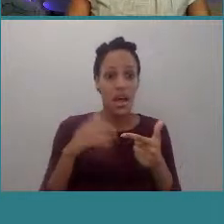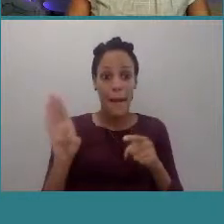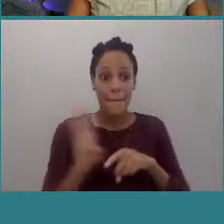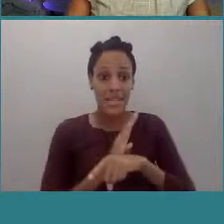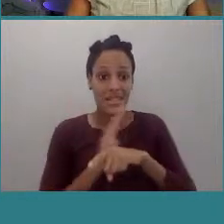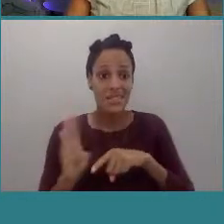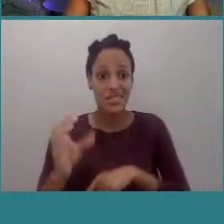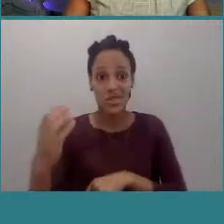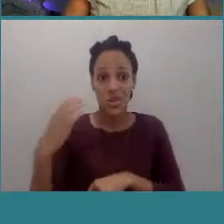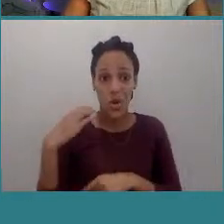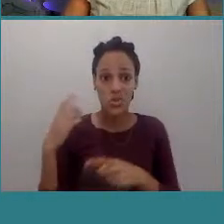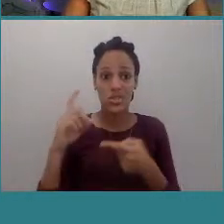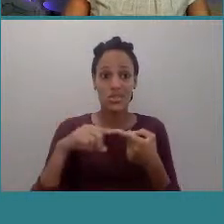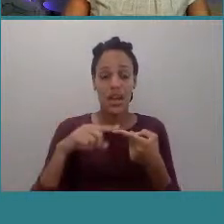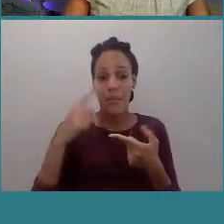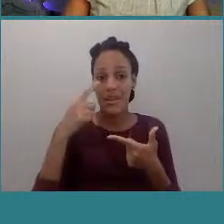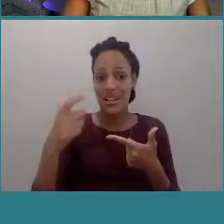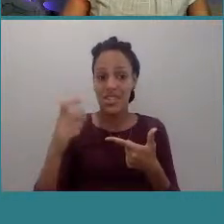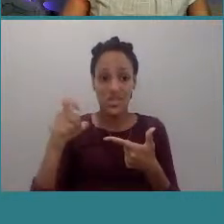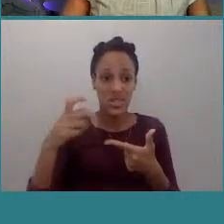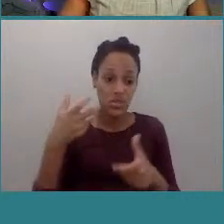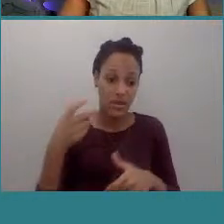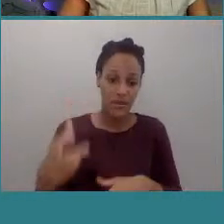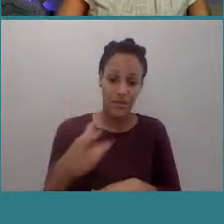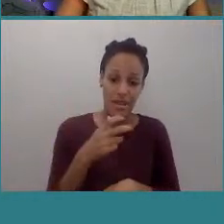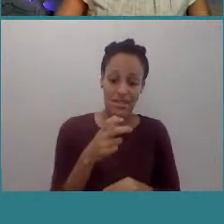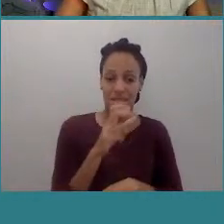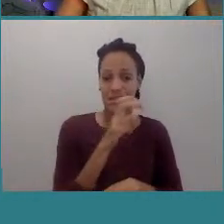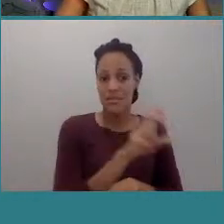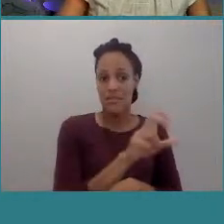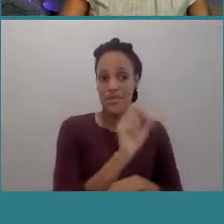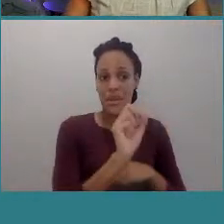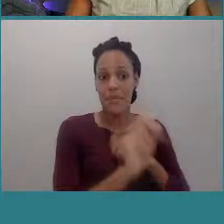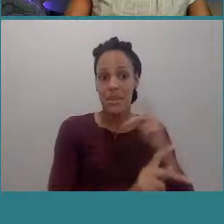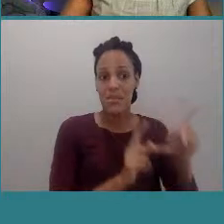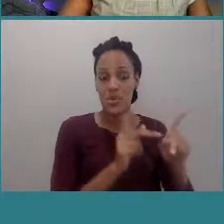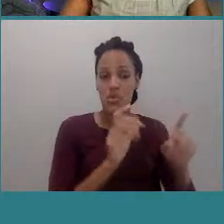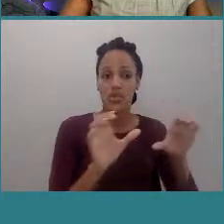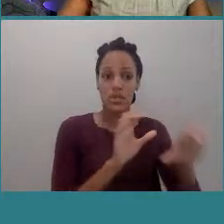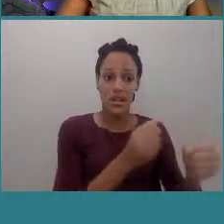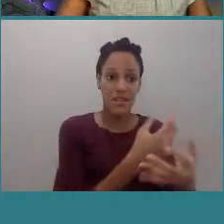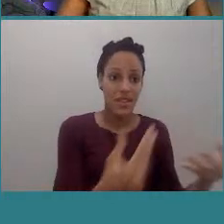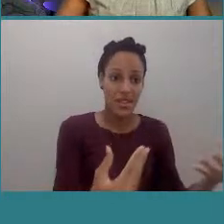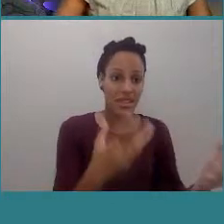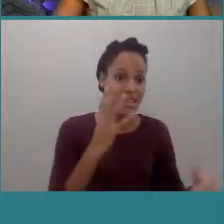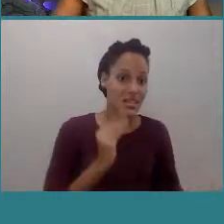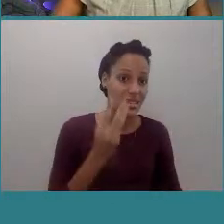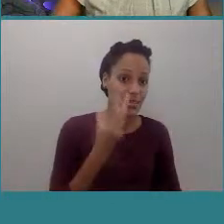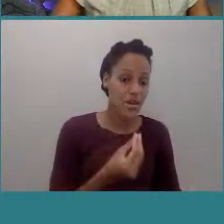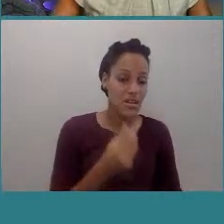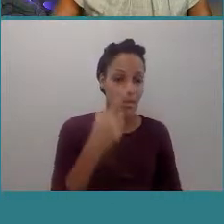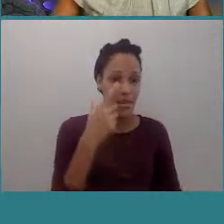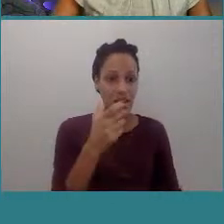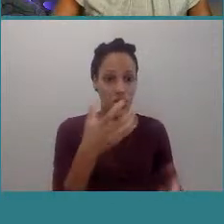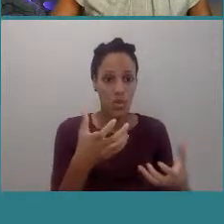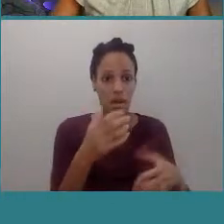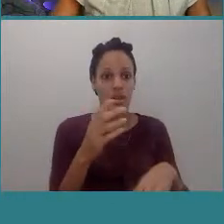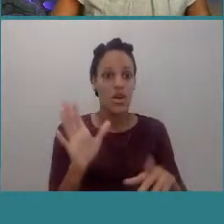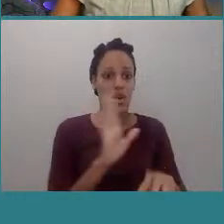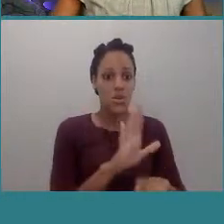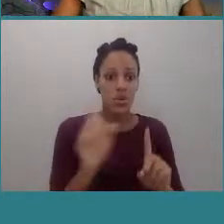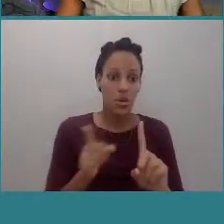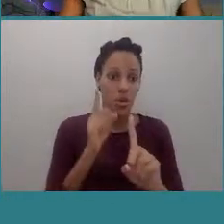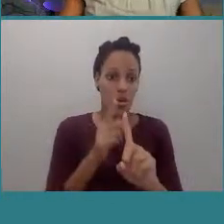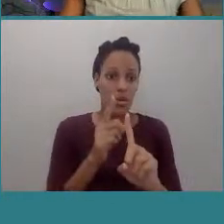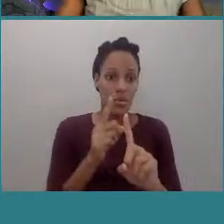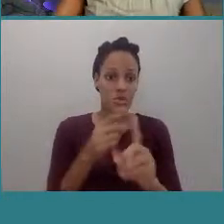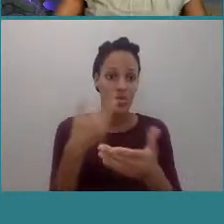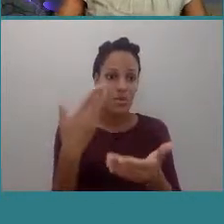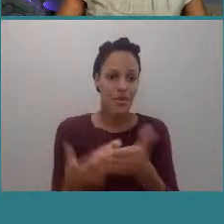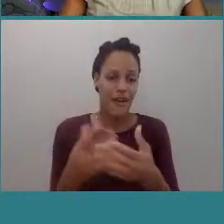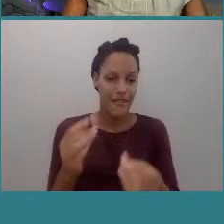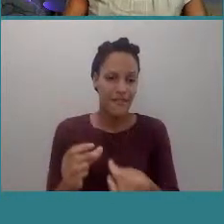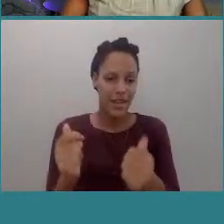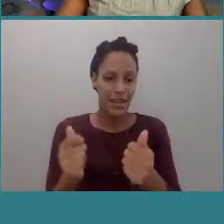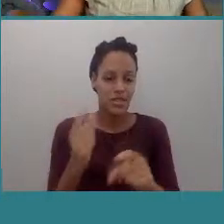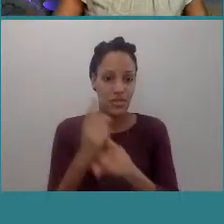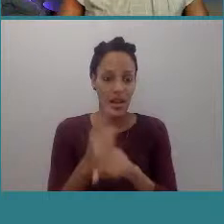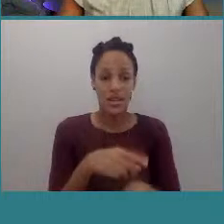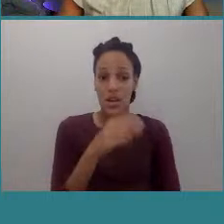people will reach out to you and ask you to write for them. A lot of it is hustle, hard